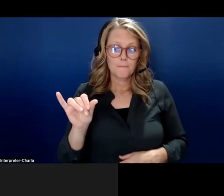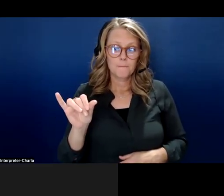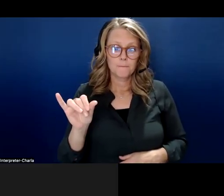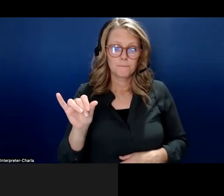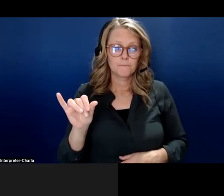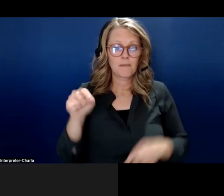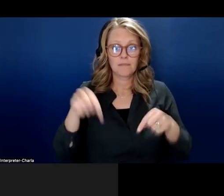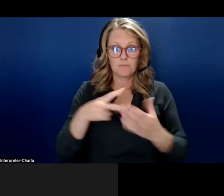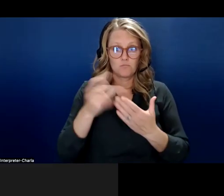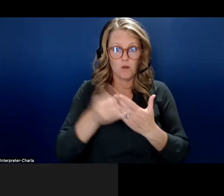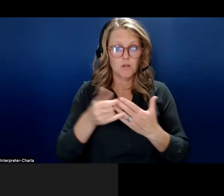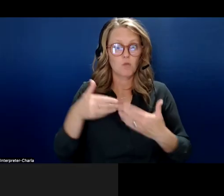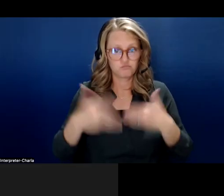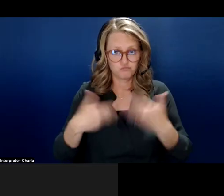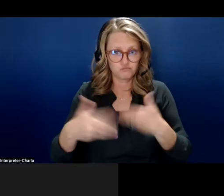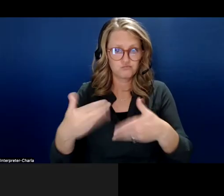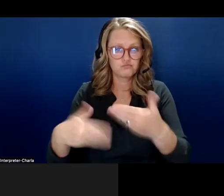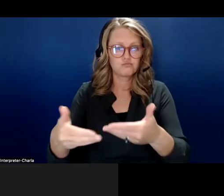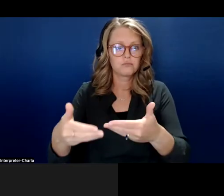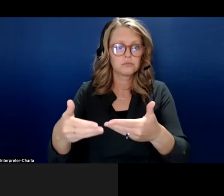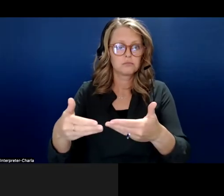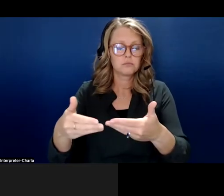with the project and start thinking about